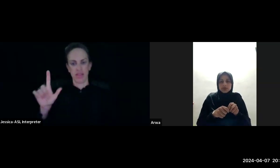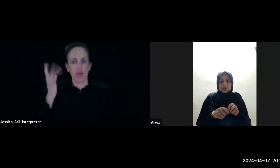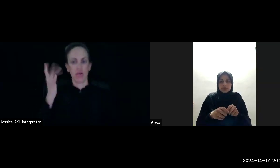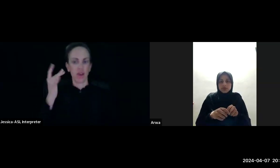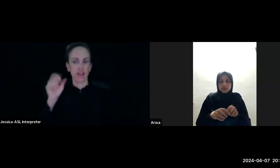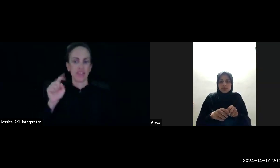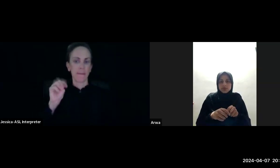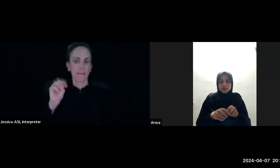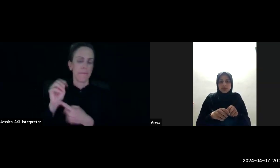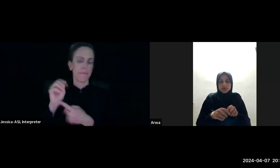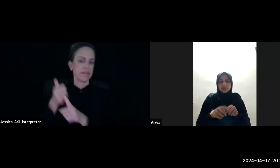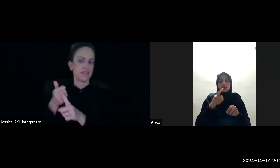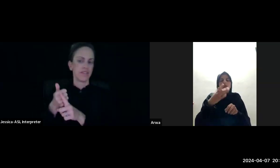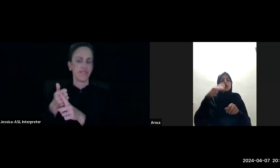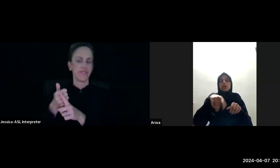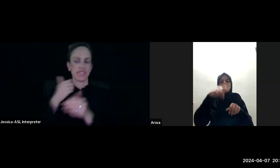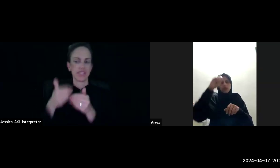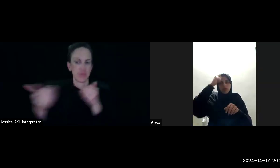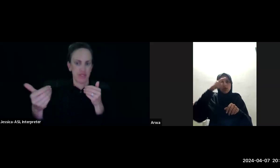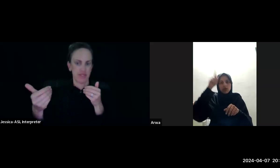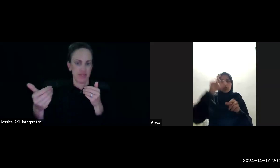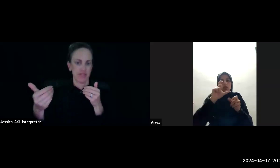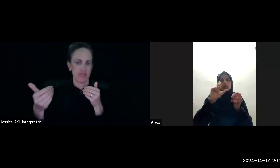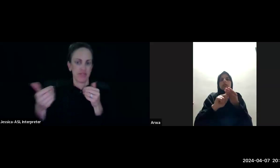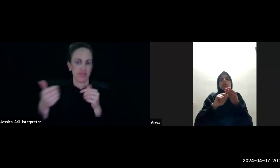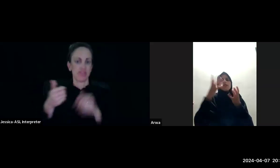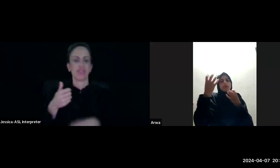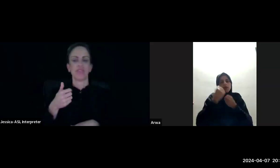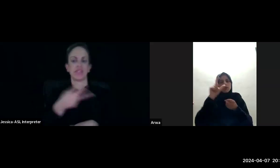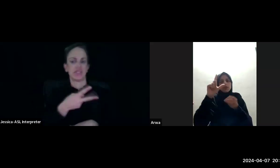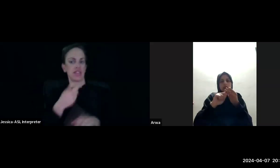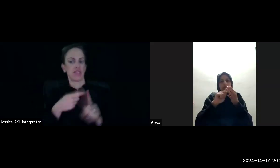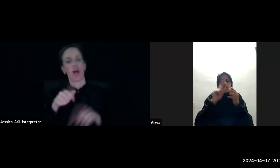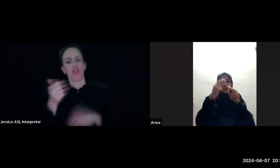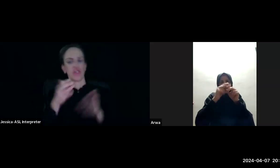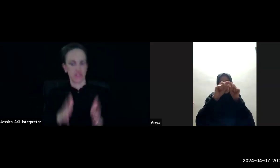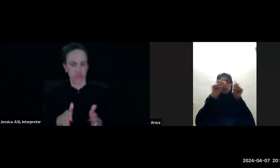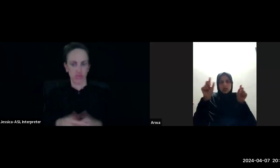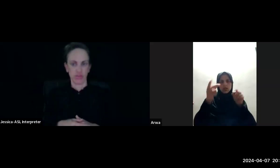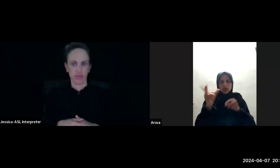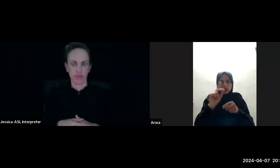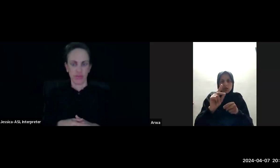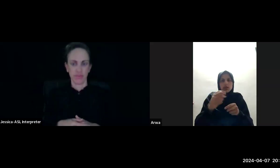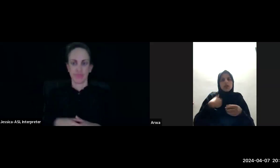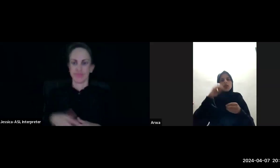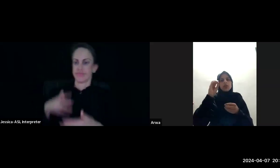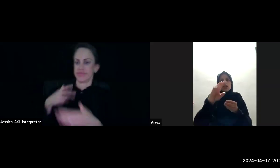a foreign cell taken from another individual and given into you and therefore it's equivalent to